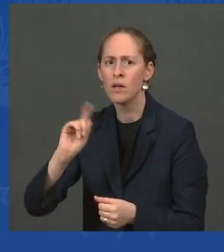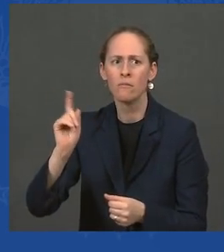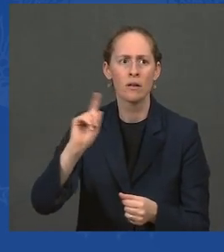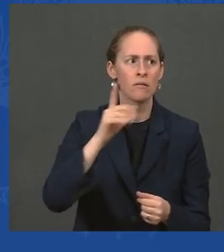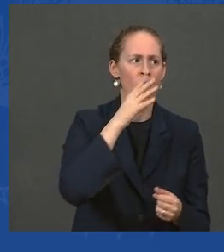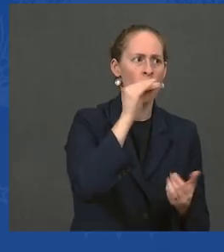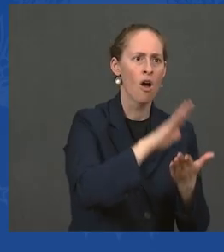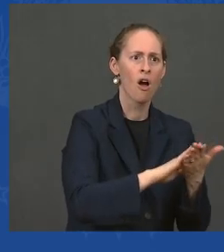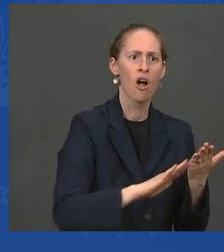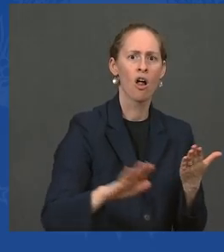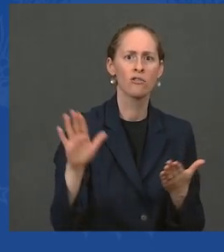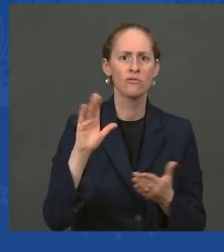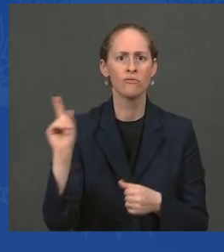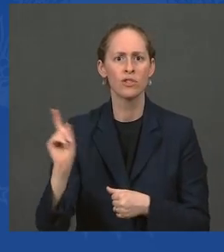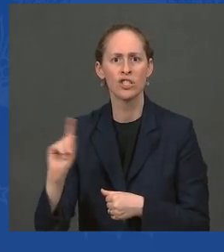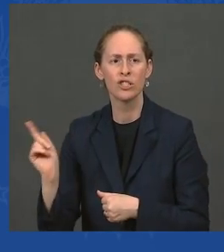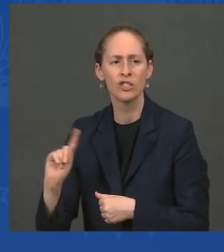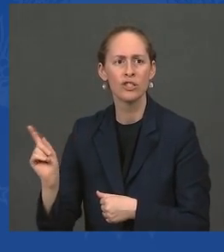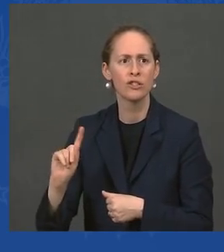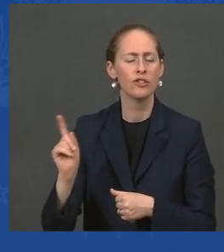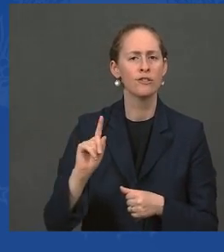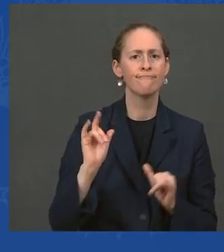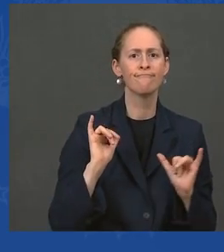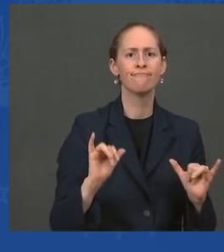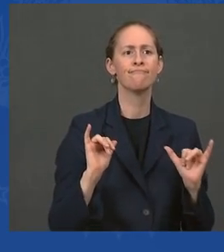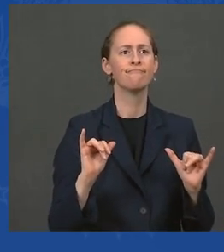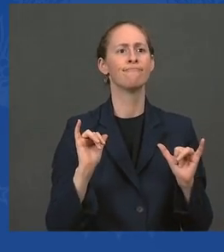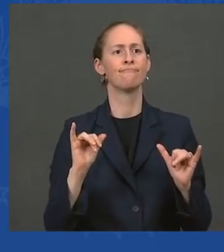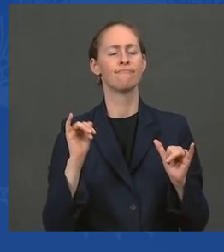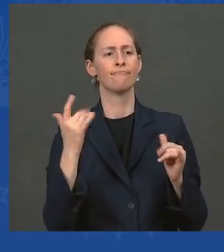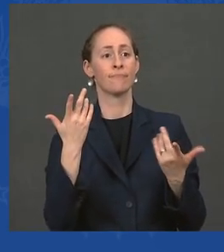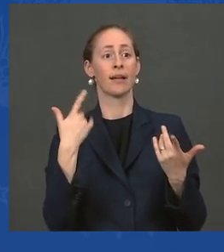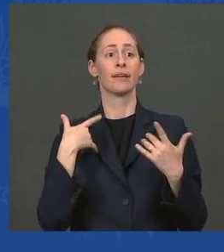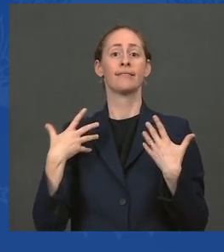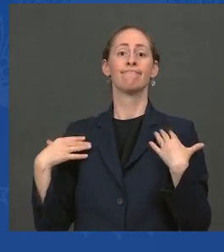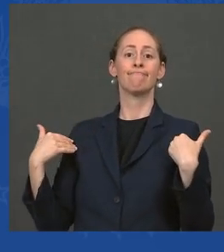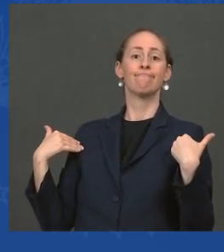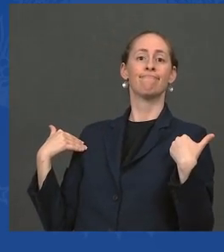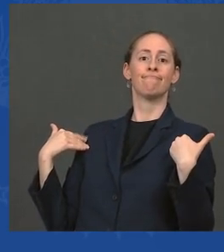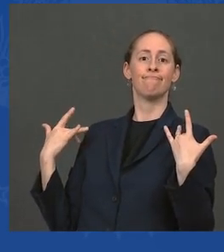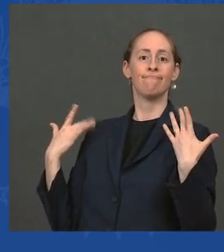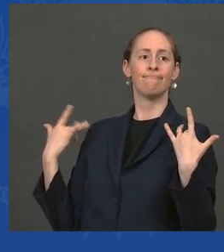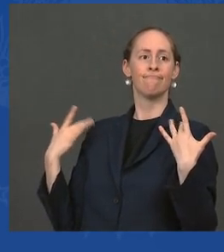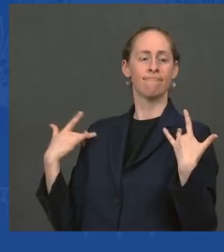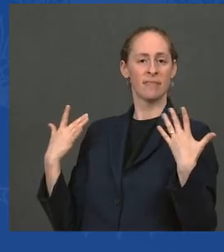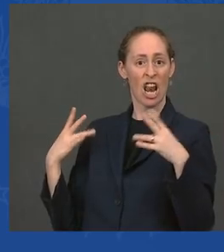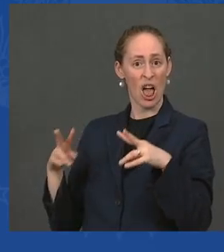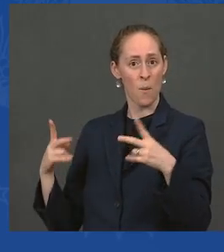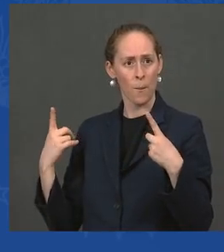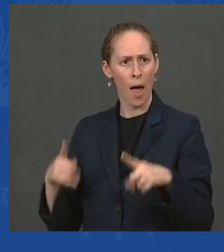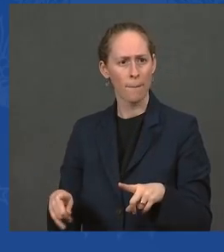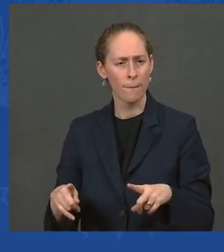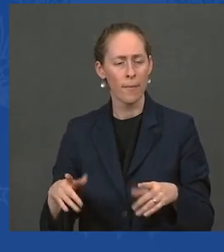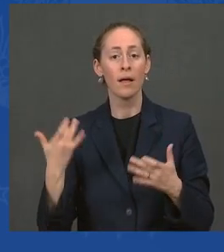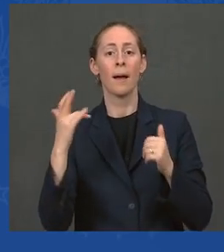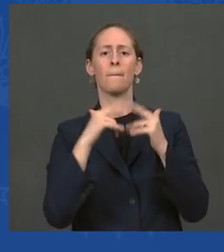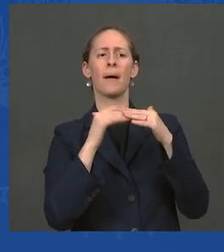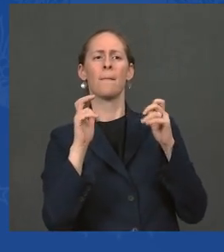Once again, our competitors are investing. We're standing still. My Build Back Better plan is designed to get us moving again.